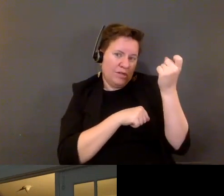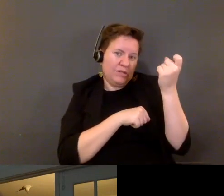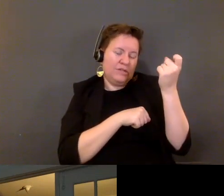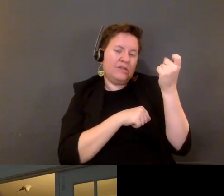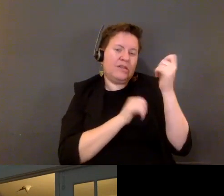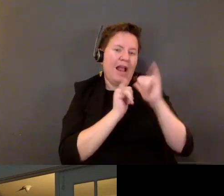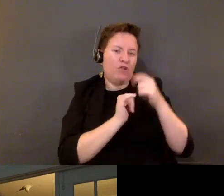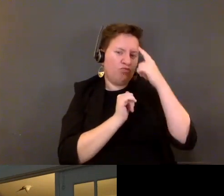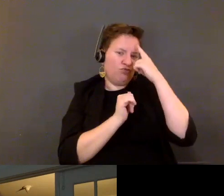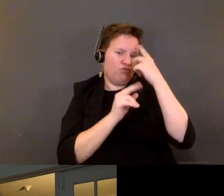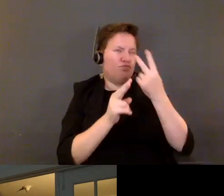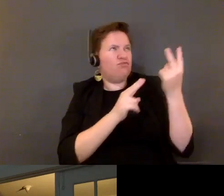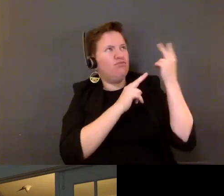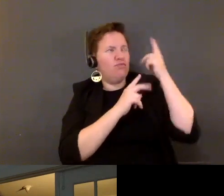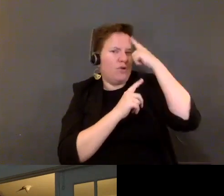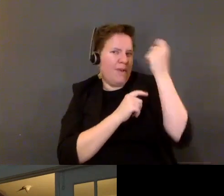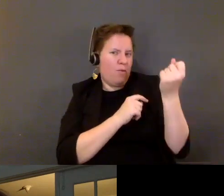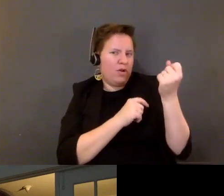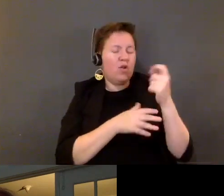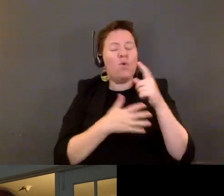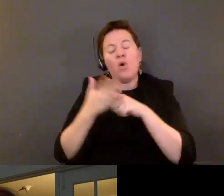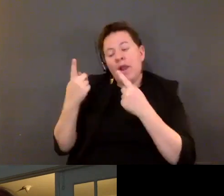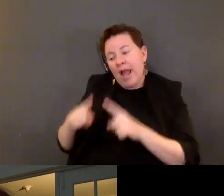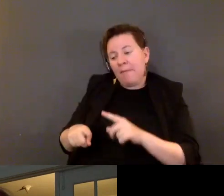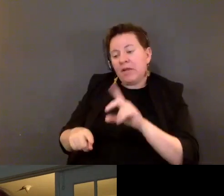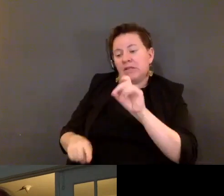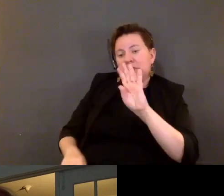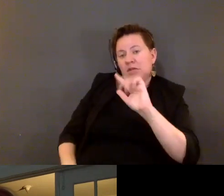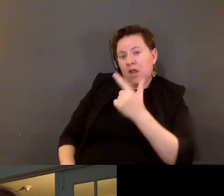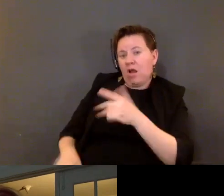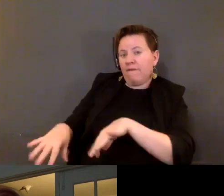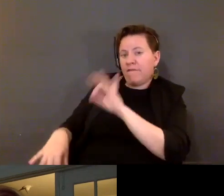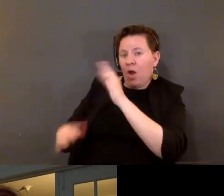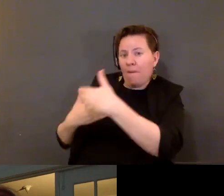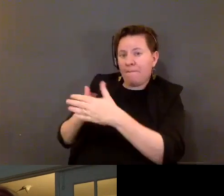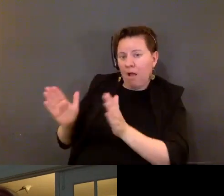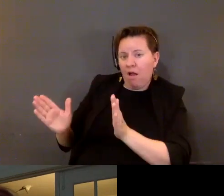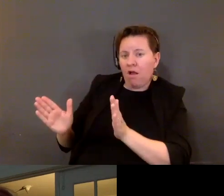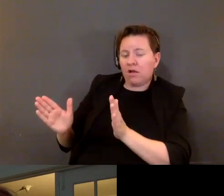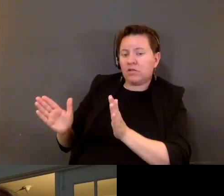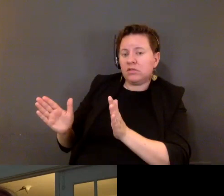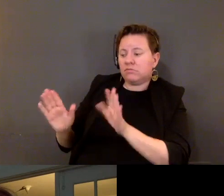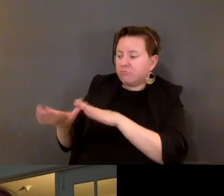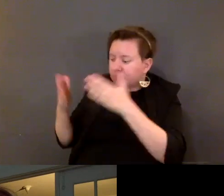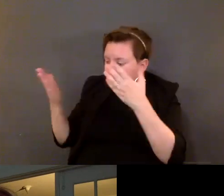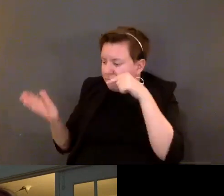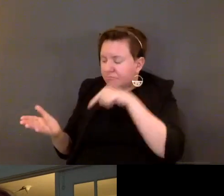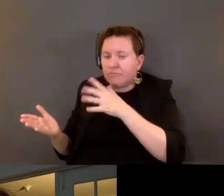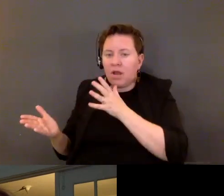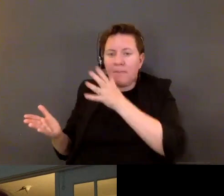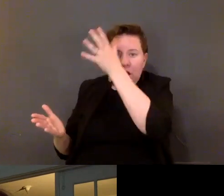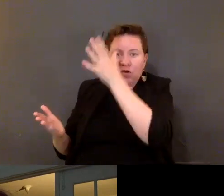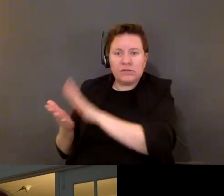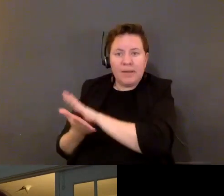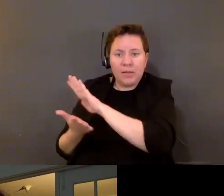well what what happened is that doug found a box of um our parents papers in uh a storage